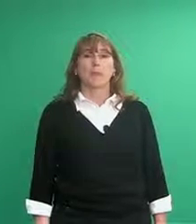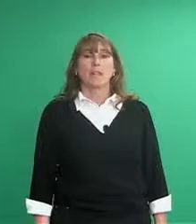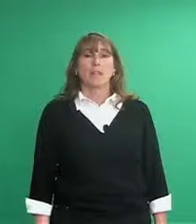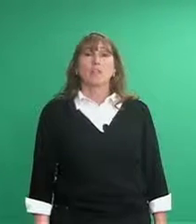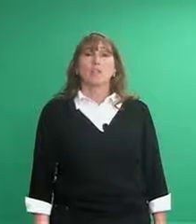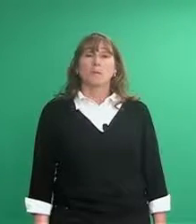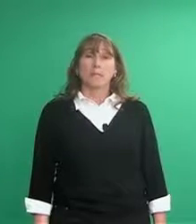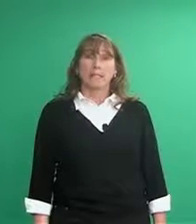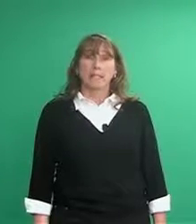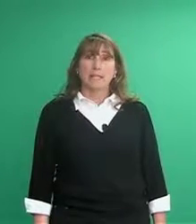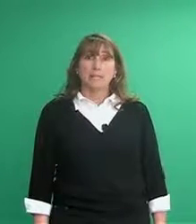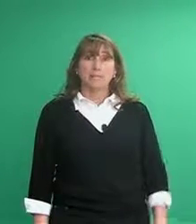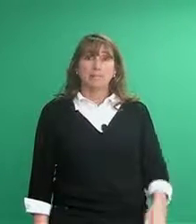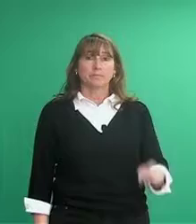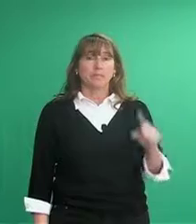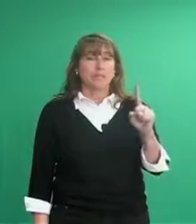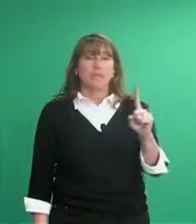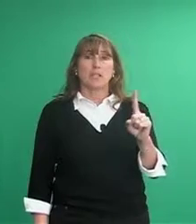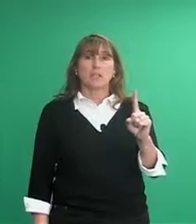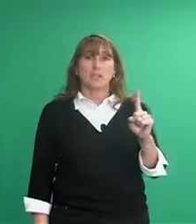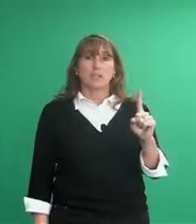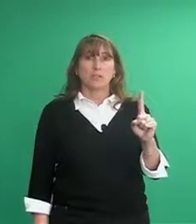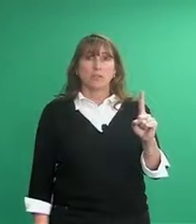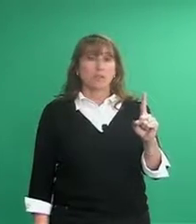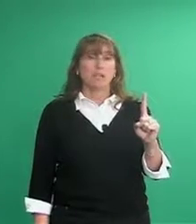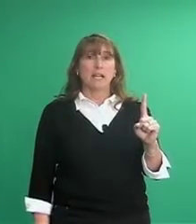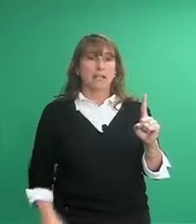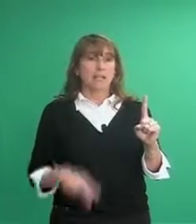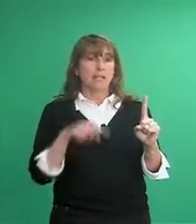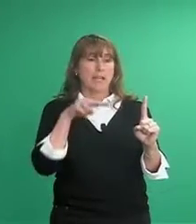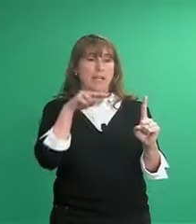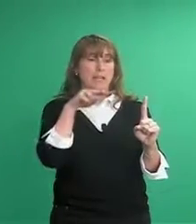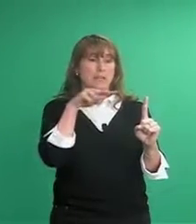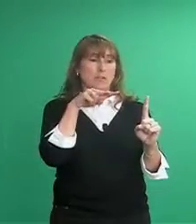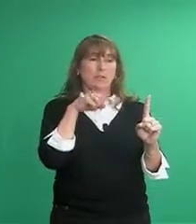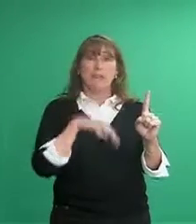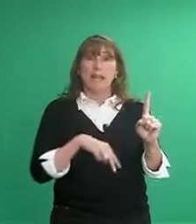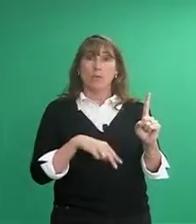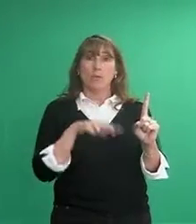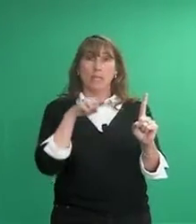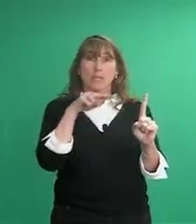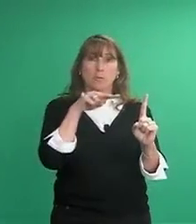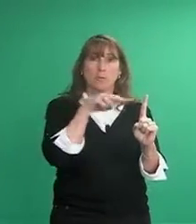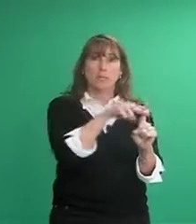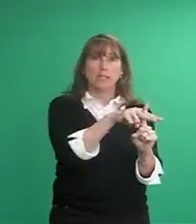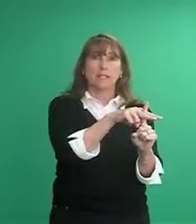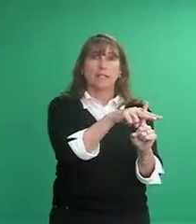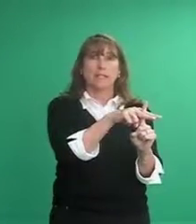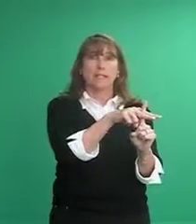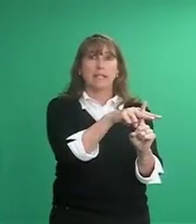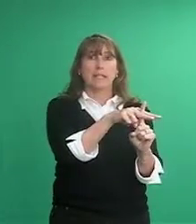To plug in. Here is your plug, and [er] the outlet and you're plugging it in